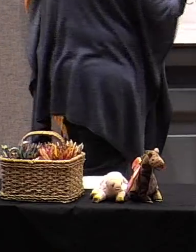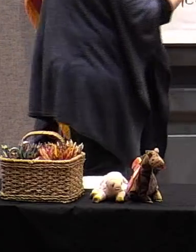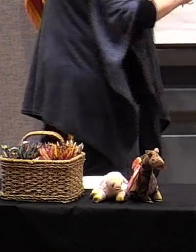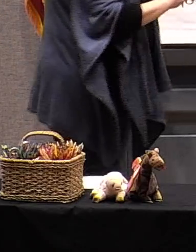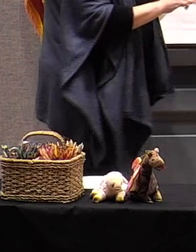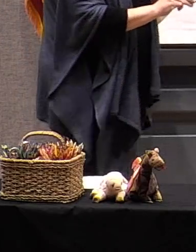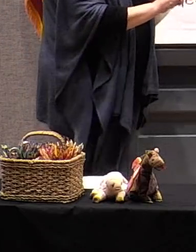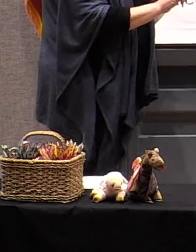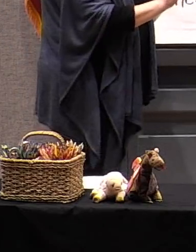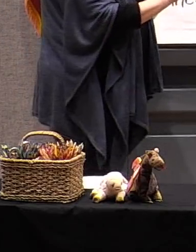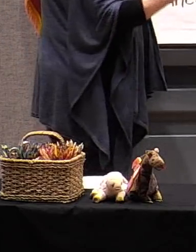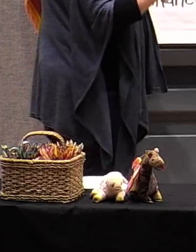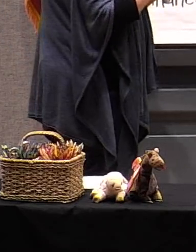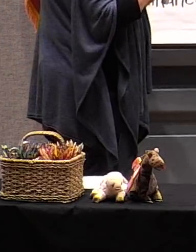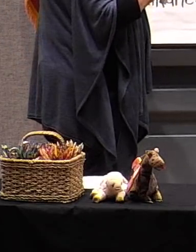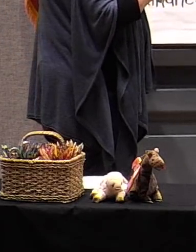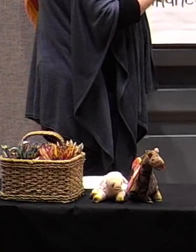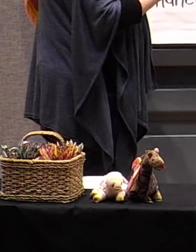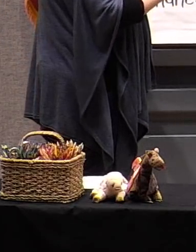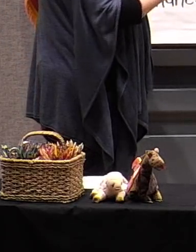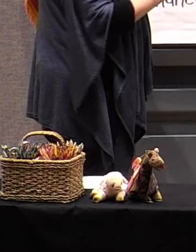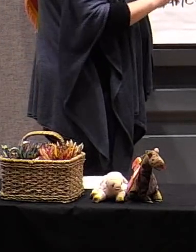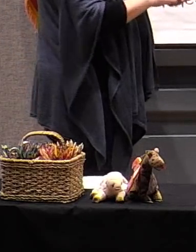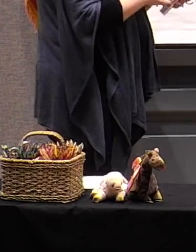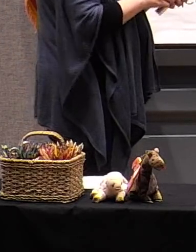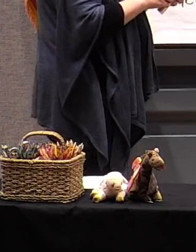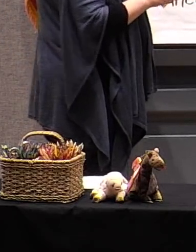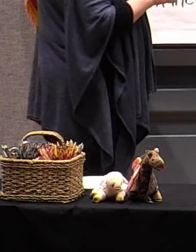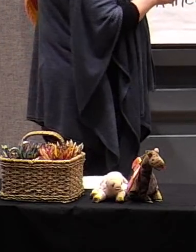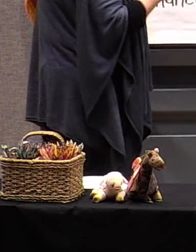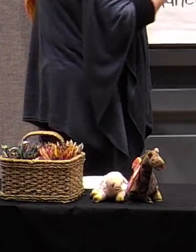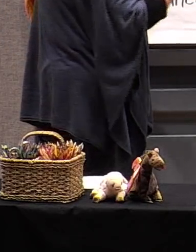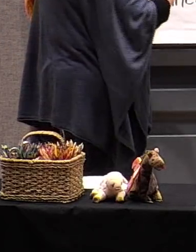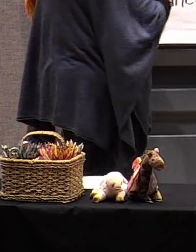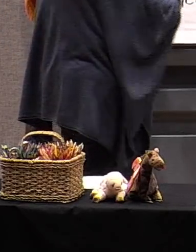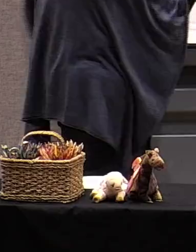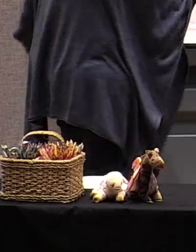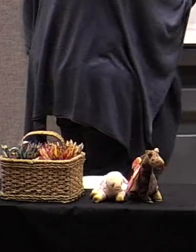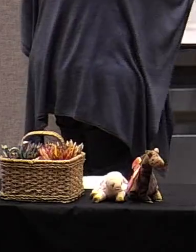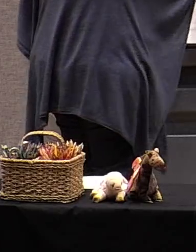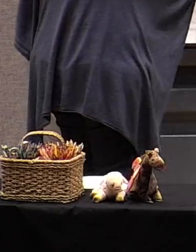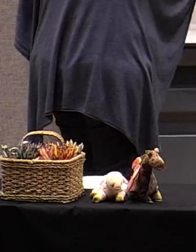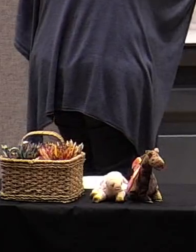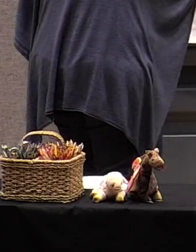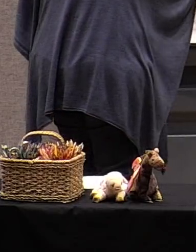After dinner, there was a huge mess and I was tired. And she said, you know what, I will do the dishes.